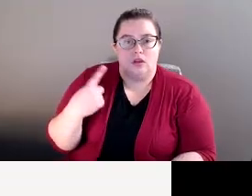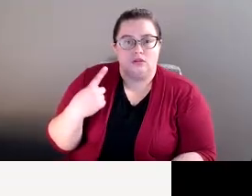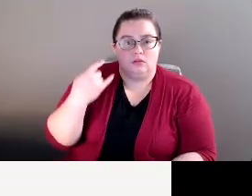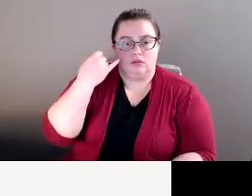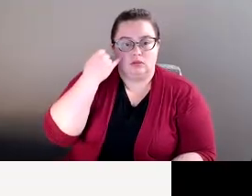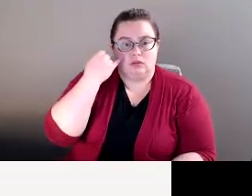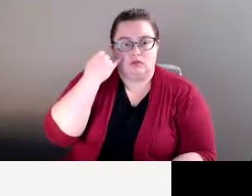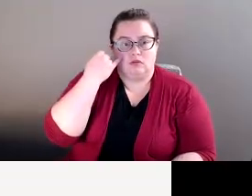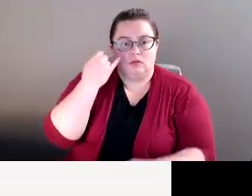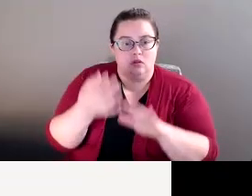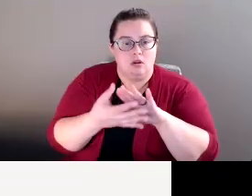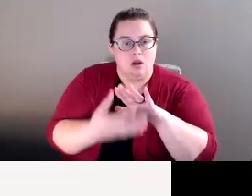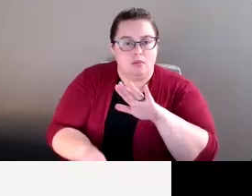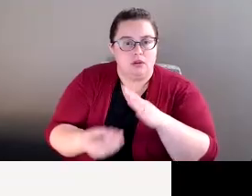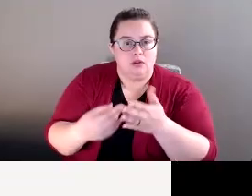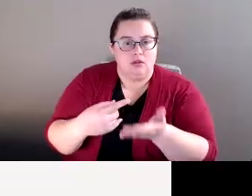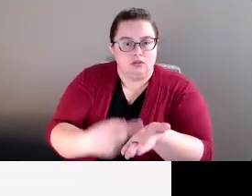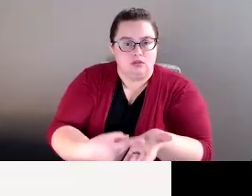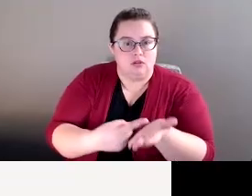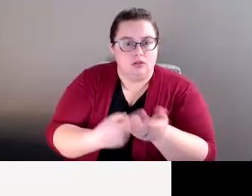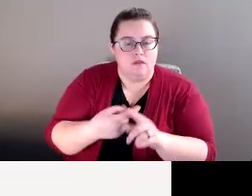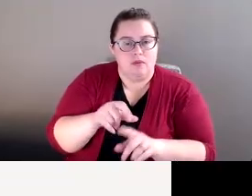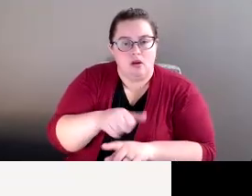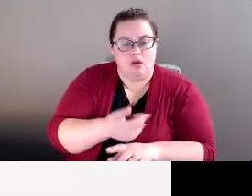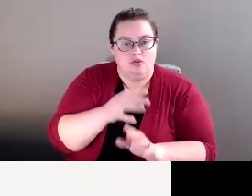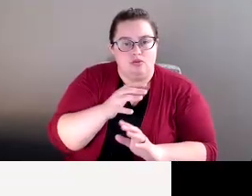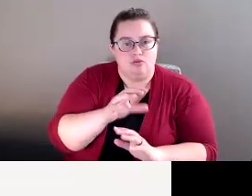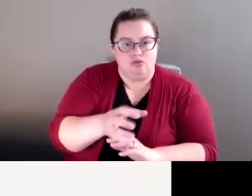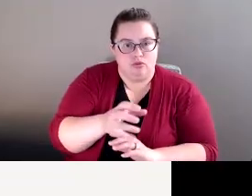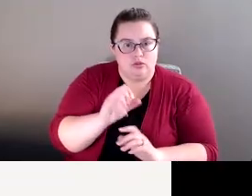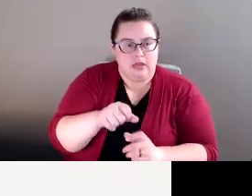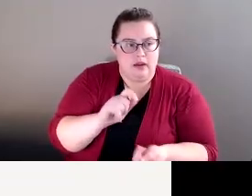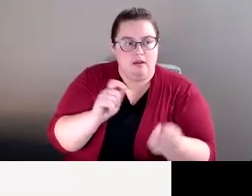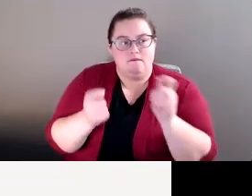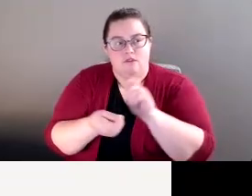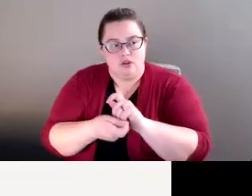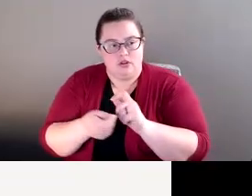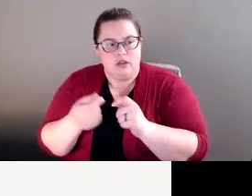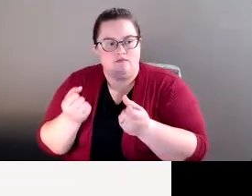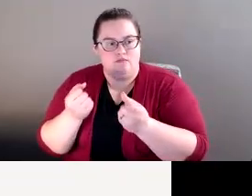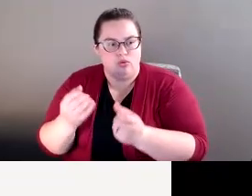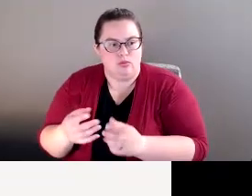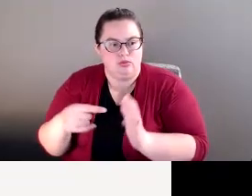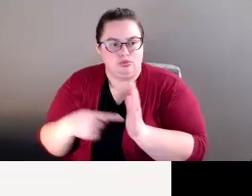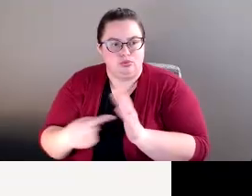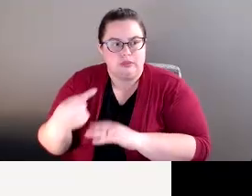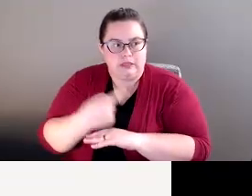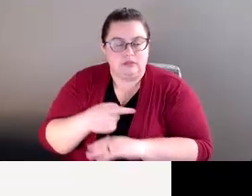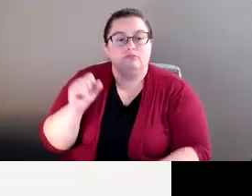copied discussion from another course. Can you convert it to have multiple due dates? So yes, you can go in and edit.